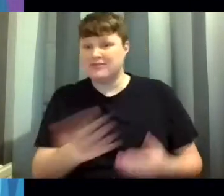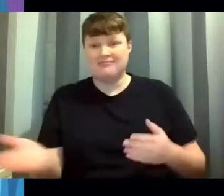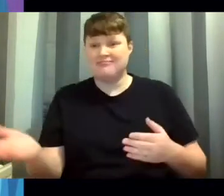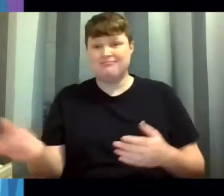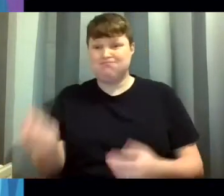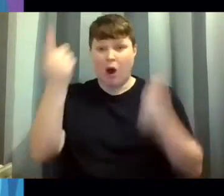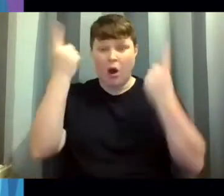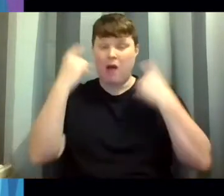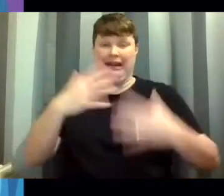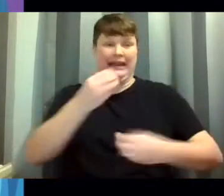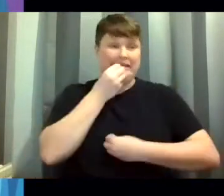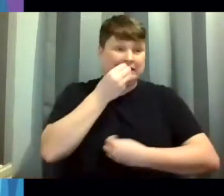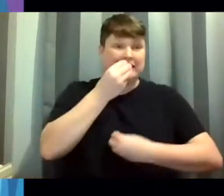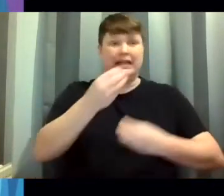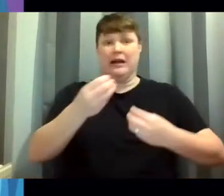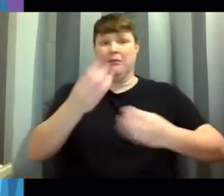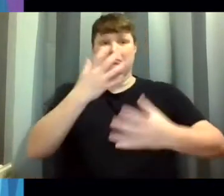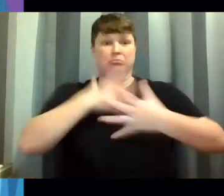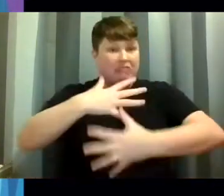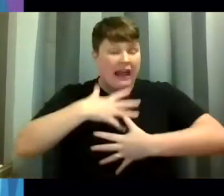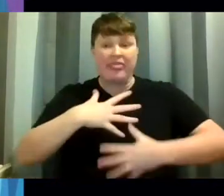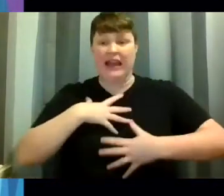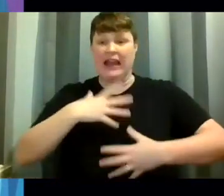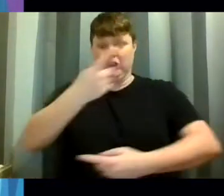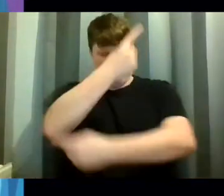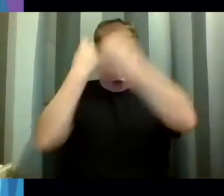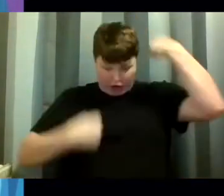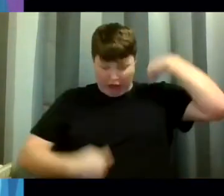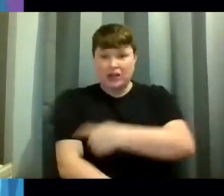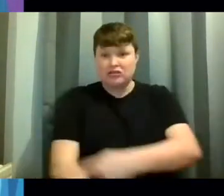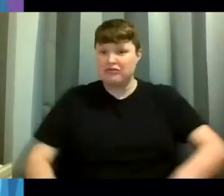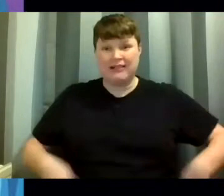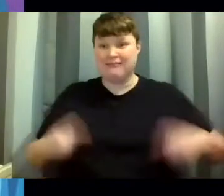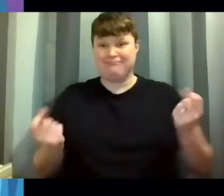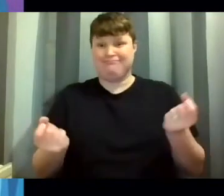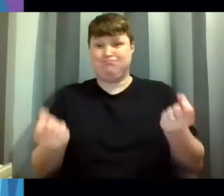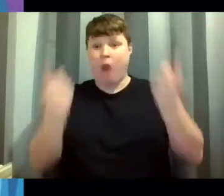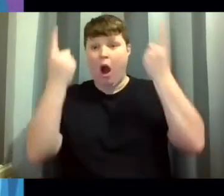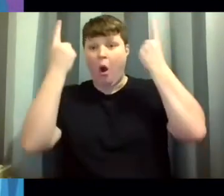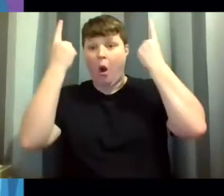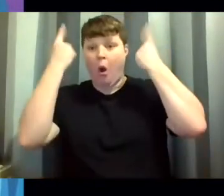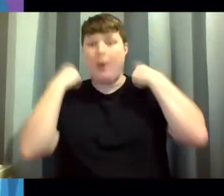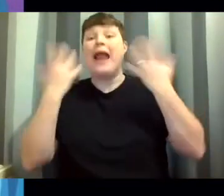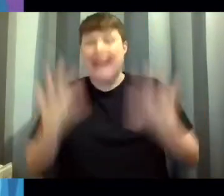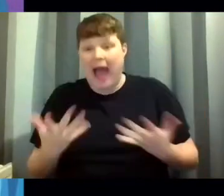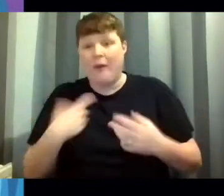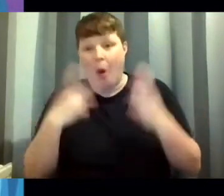breathing and circulatory system which we all hopefully understand a reasonable amount now.